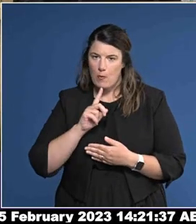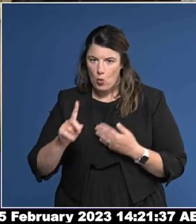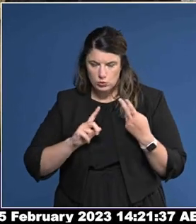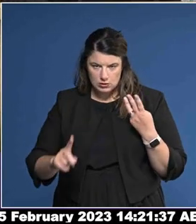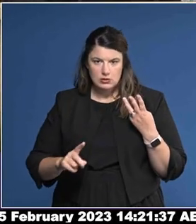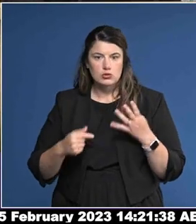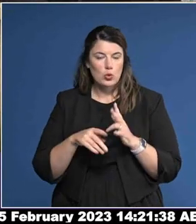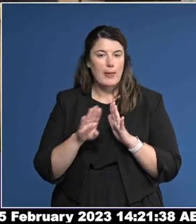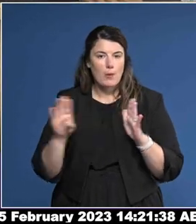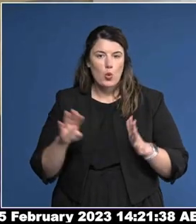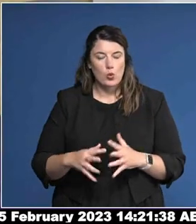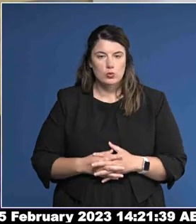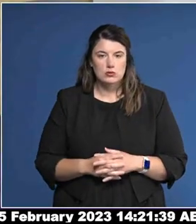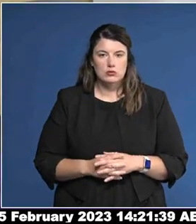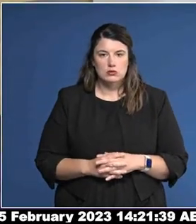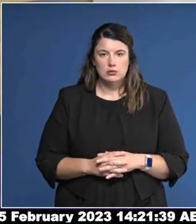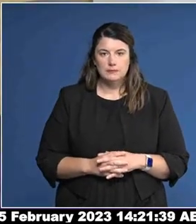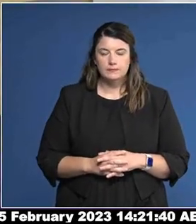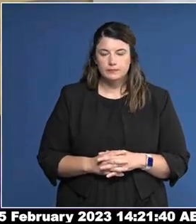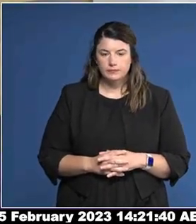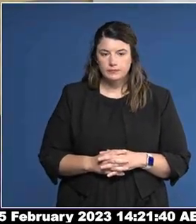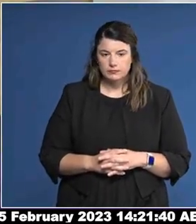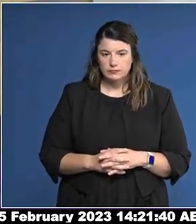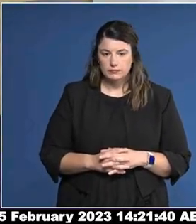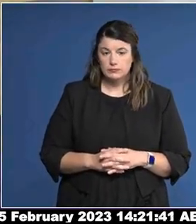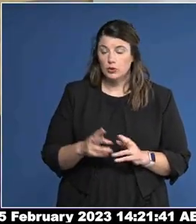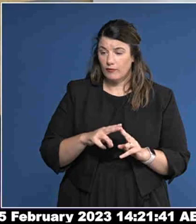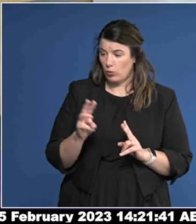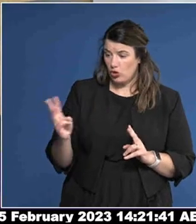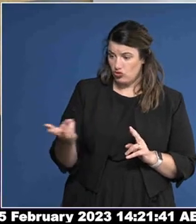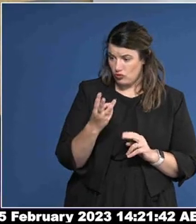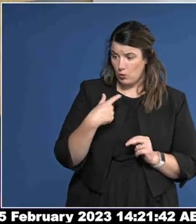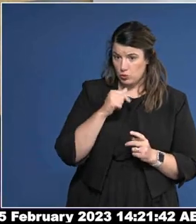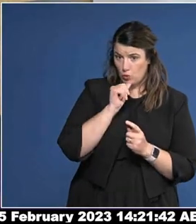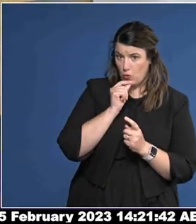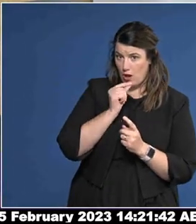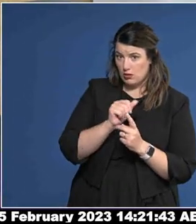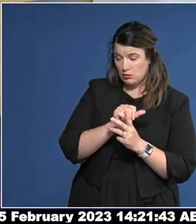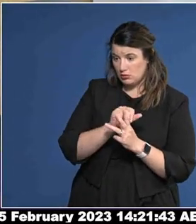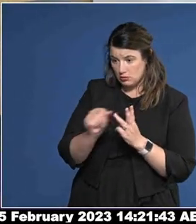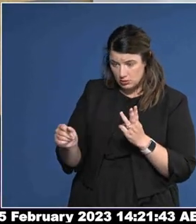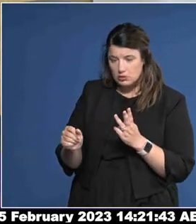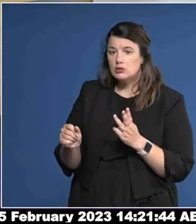So with this panel, I want to ask each of you, who represent large providers,